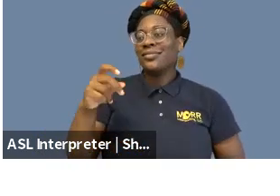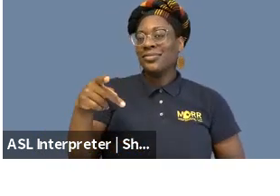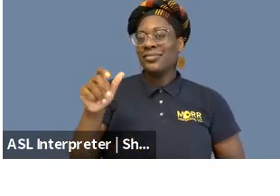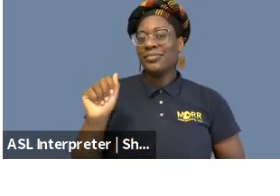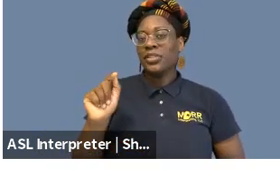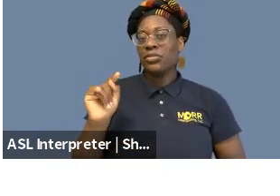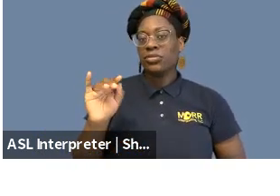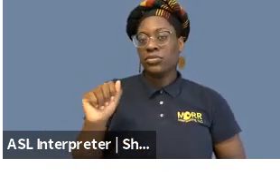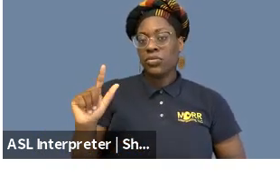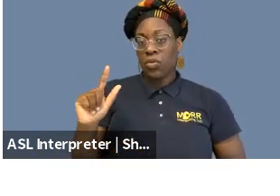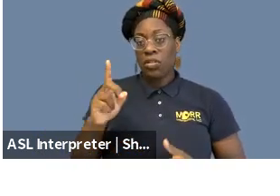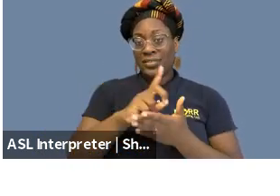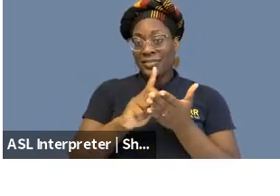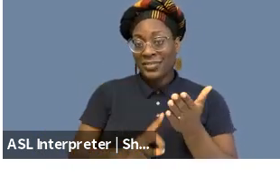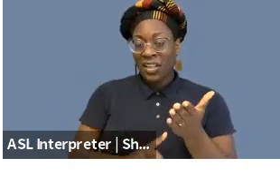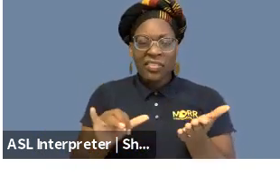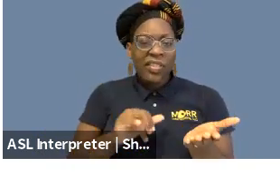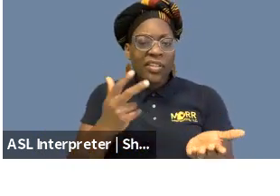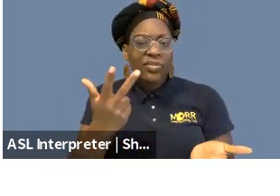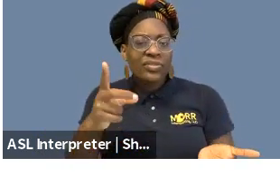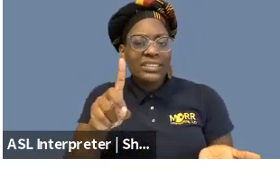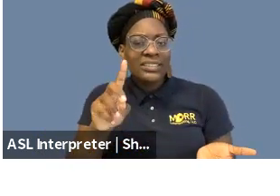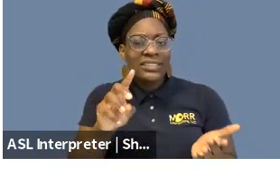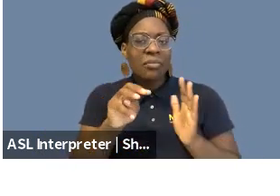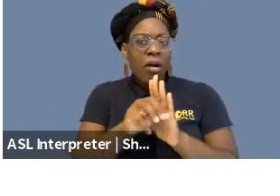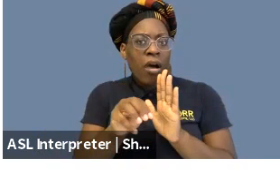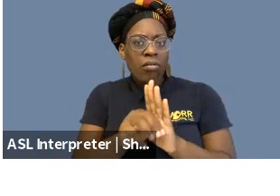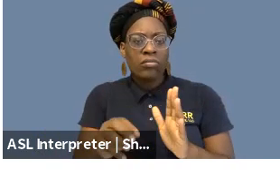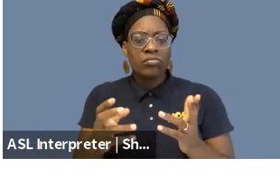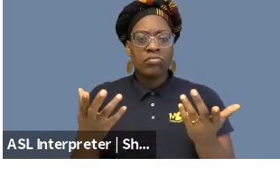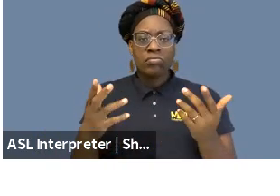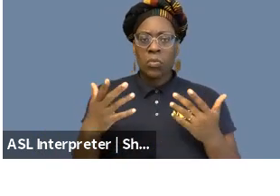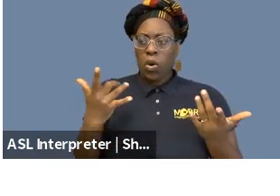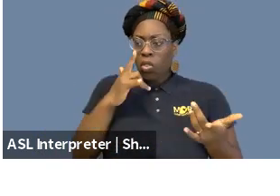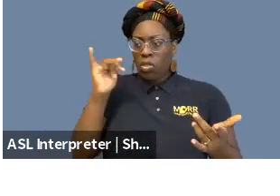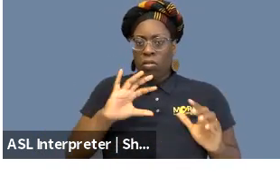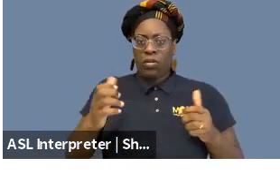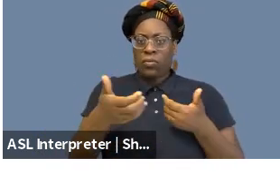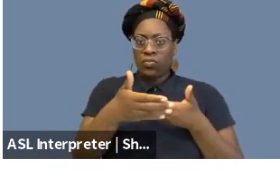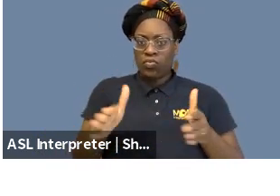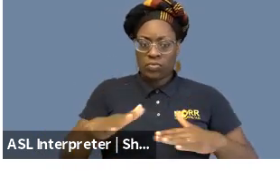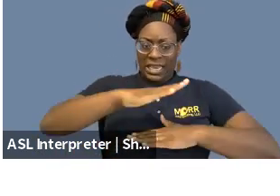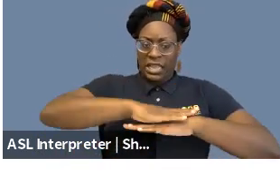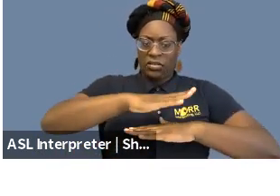how desks in a classroom are organized, or how a presenter uses the space around them.